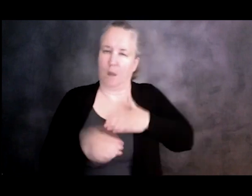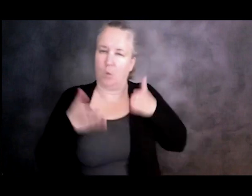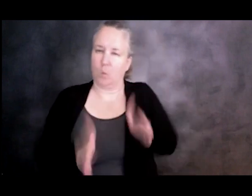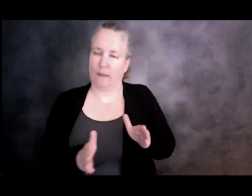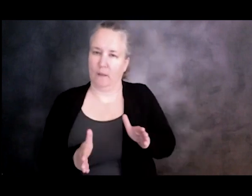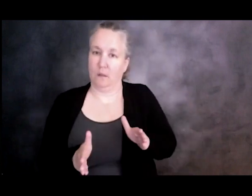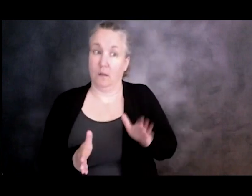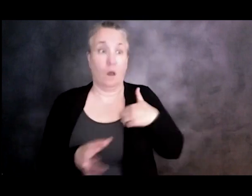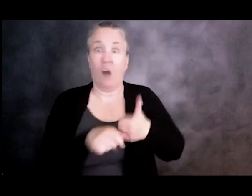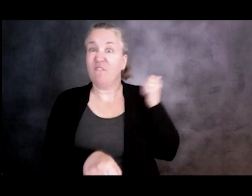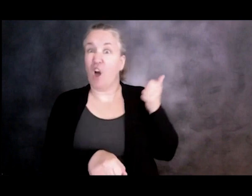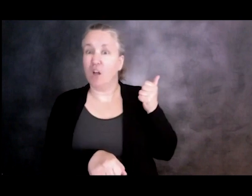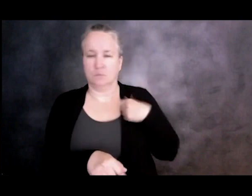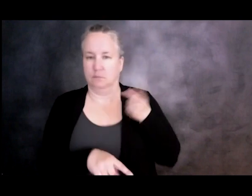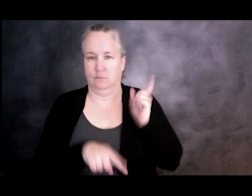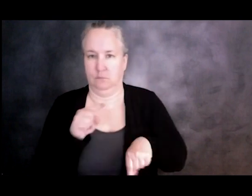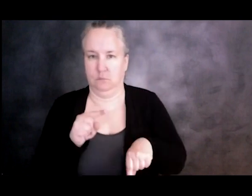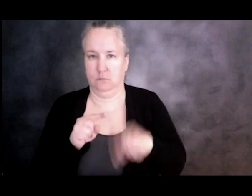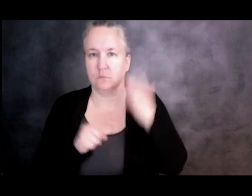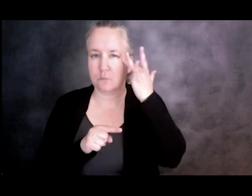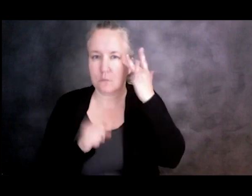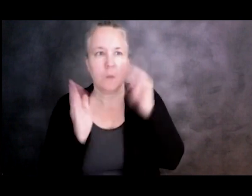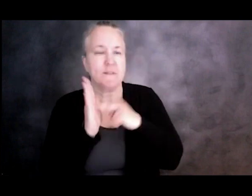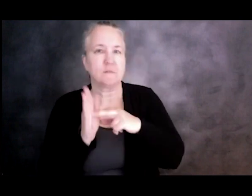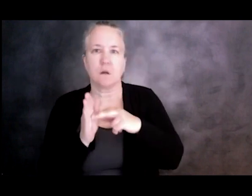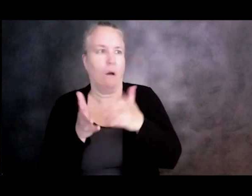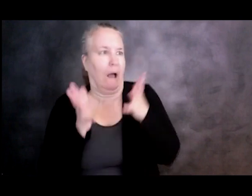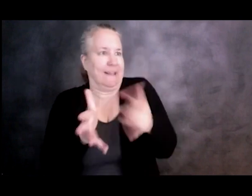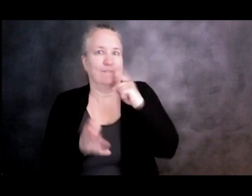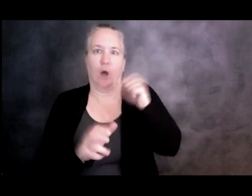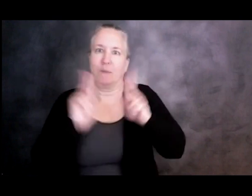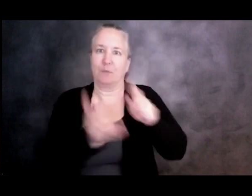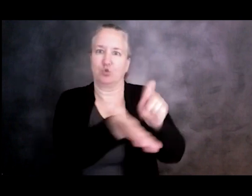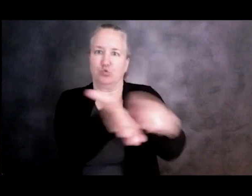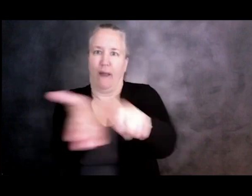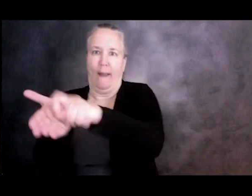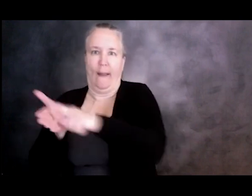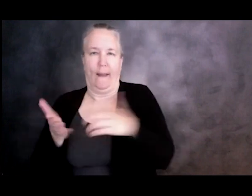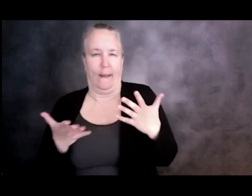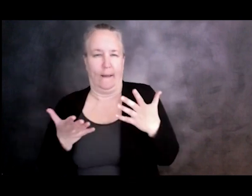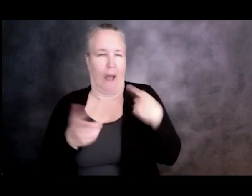novel, because if I didn't do it, I'd leave the territory open to everybody else to write these things that I totally disagree with.